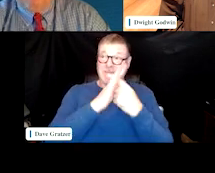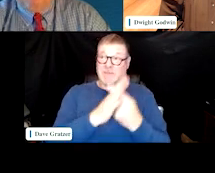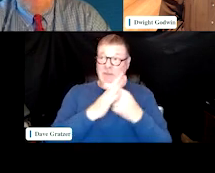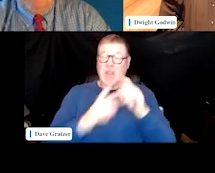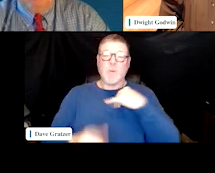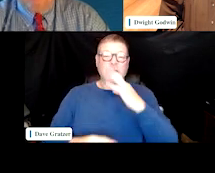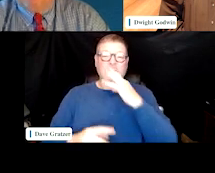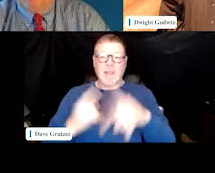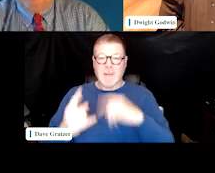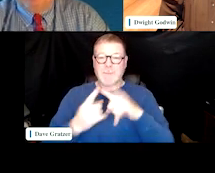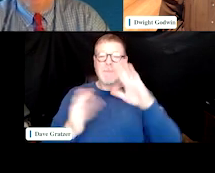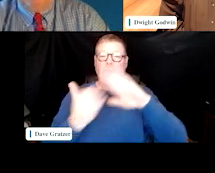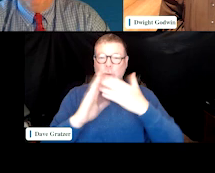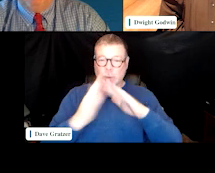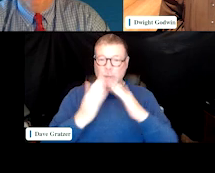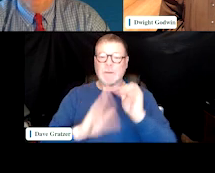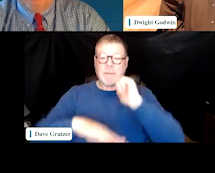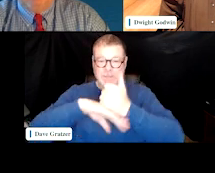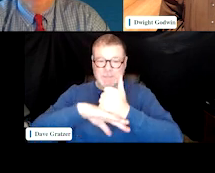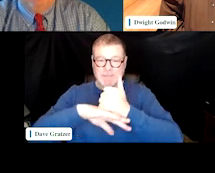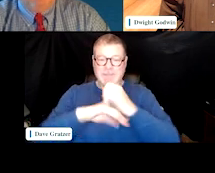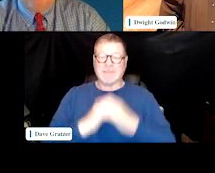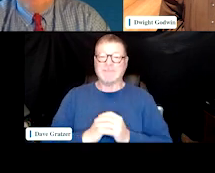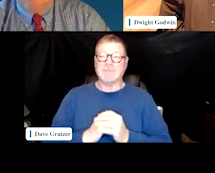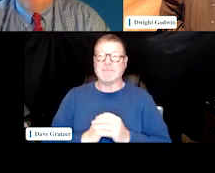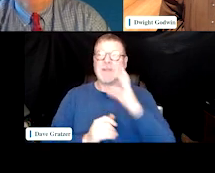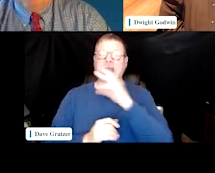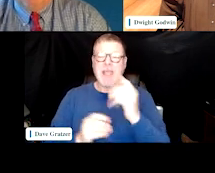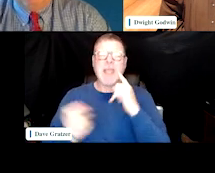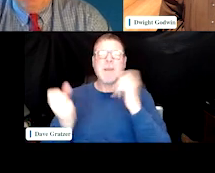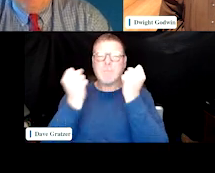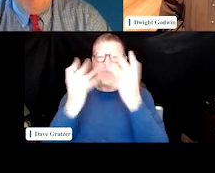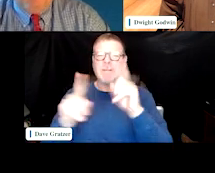the community-based crisis response system, essentially. And there are a lot of different functions that